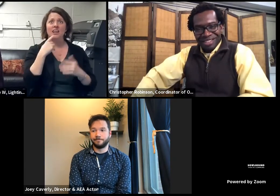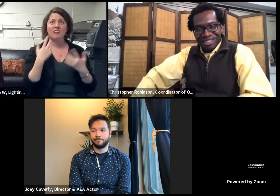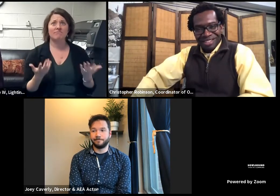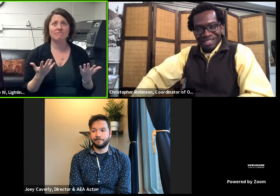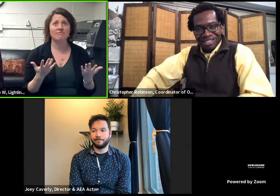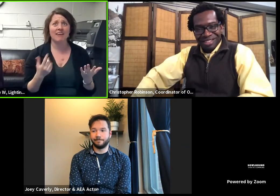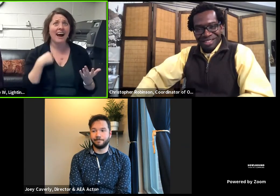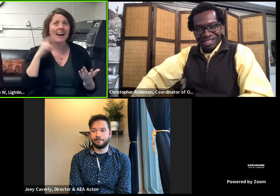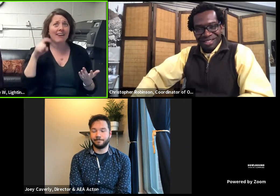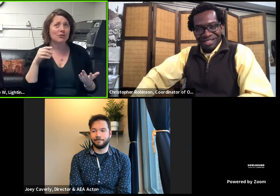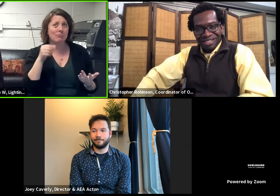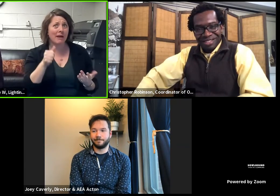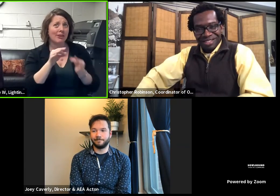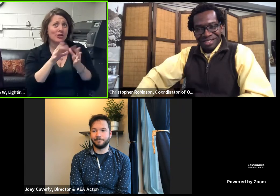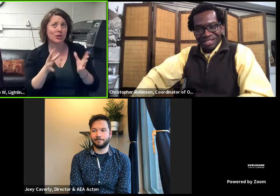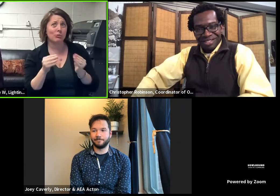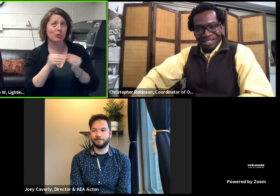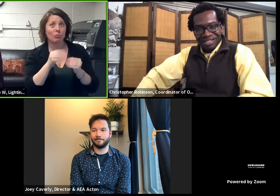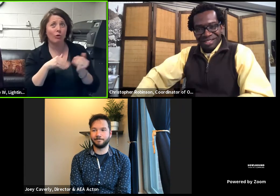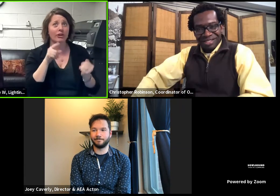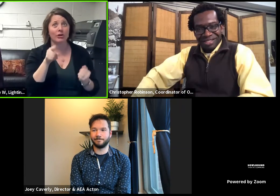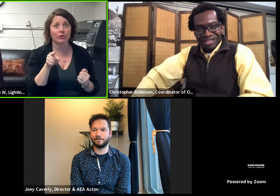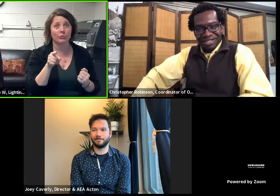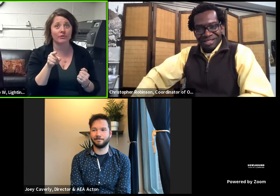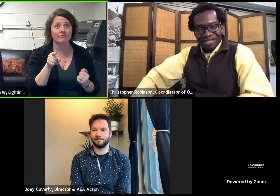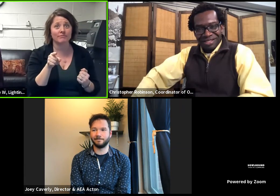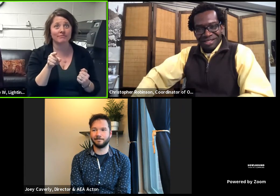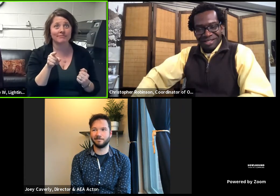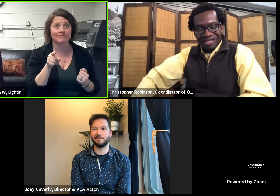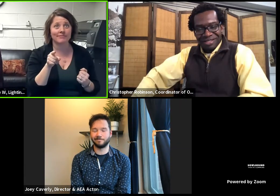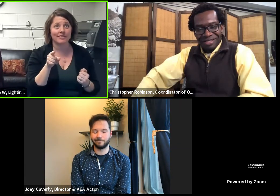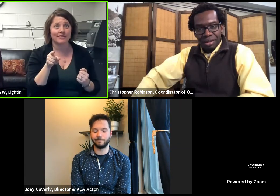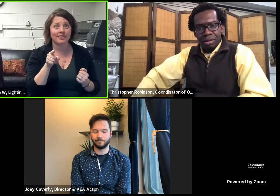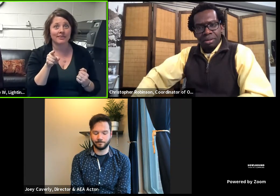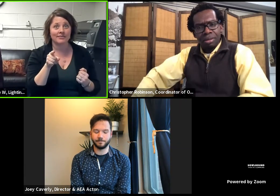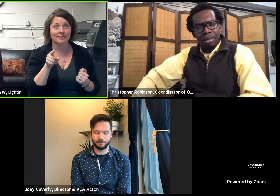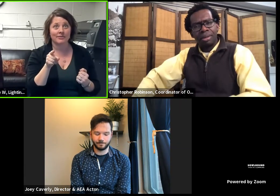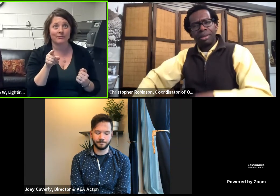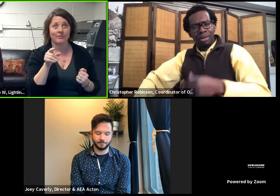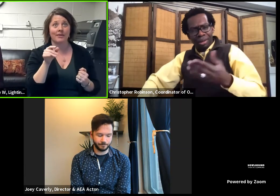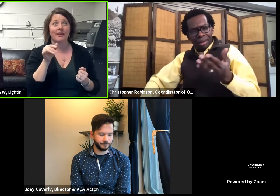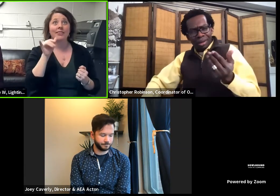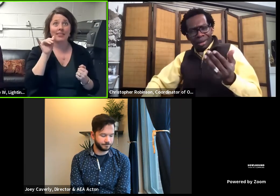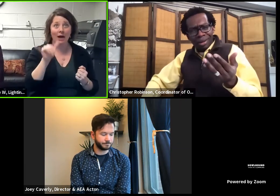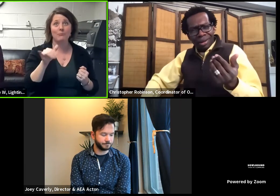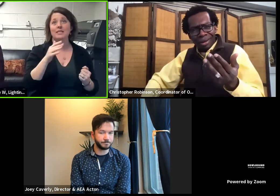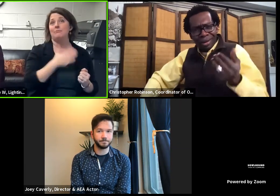and I got, general manager emailed me and said, "I have to pay the interpreters more than you?"